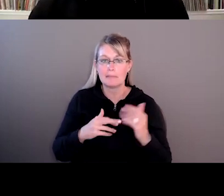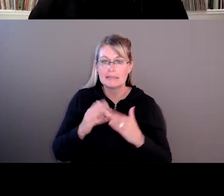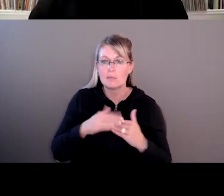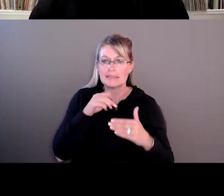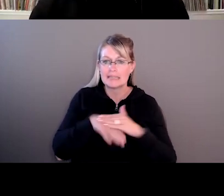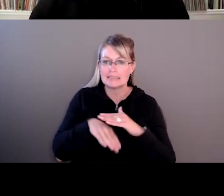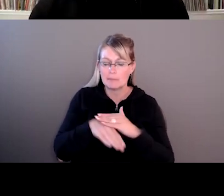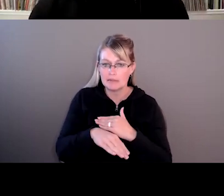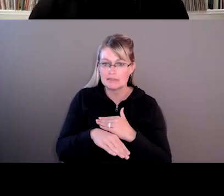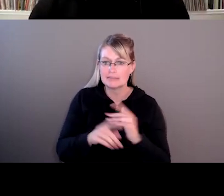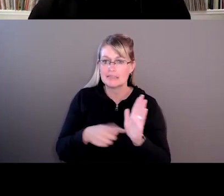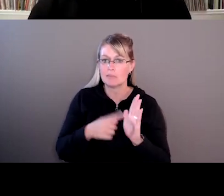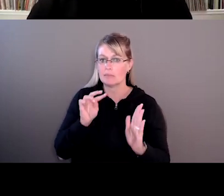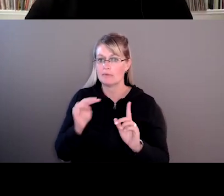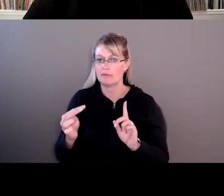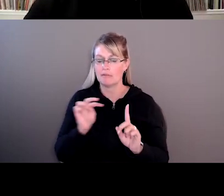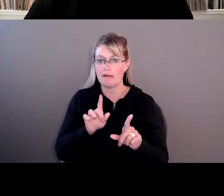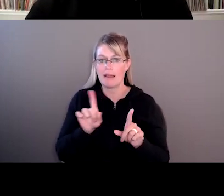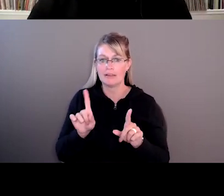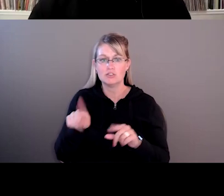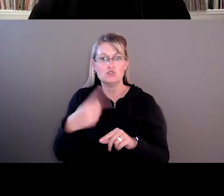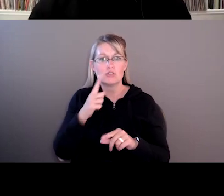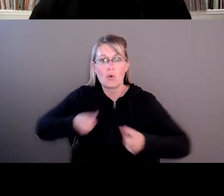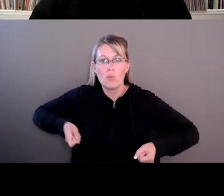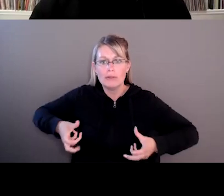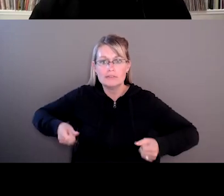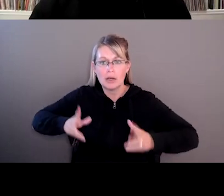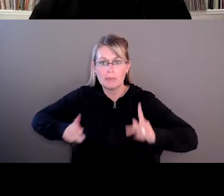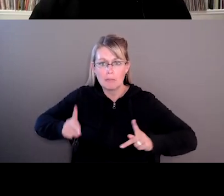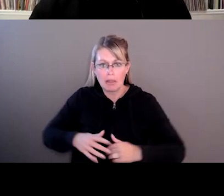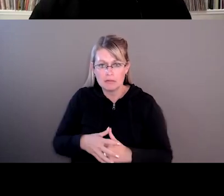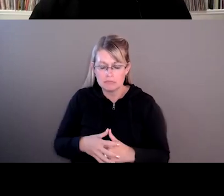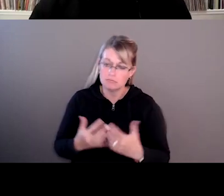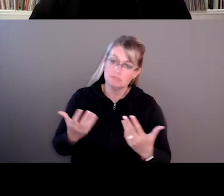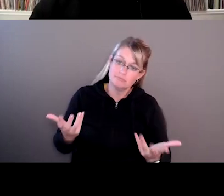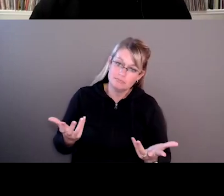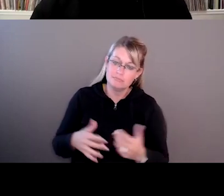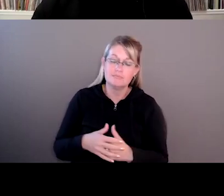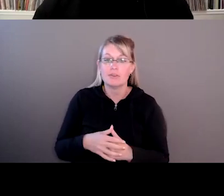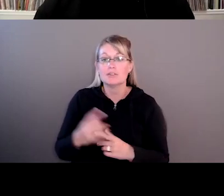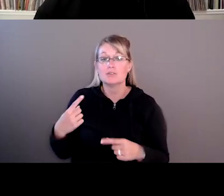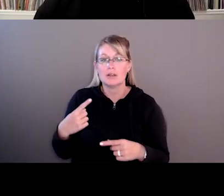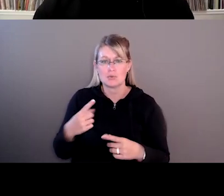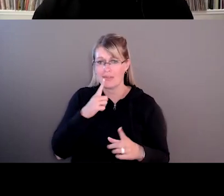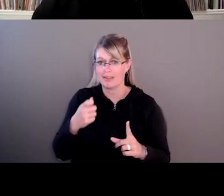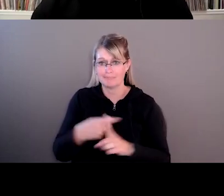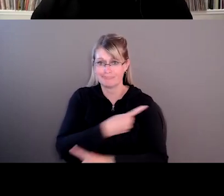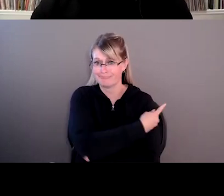also perceived as just for wheelchair users. And it's so far from the truth, because there